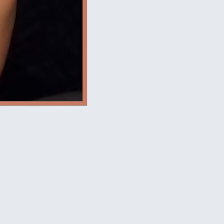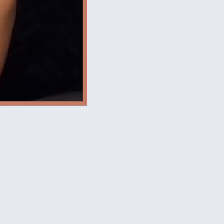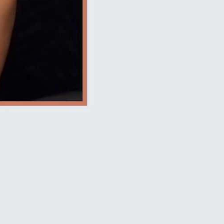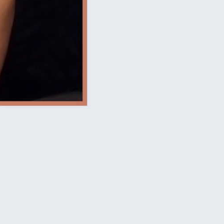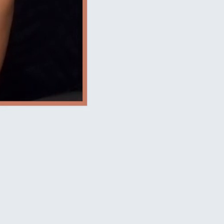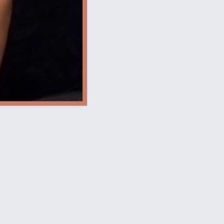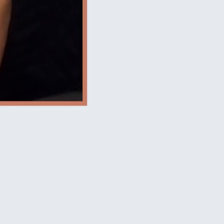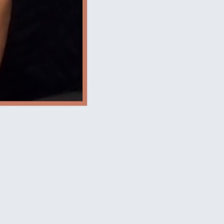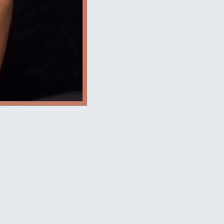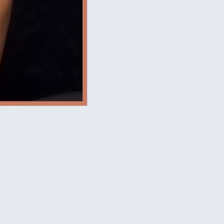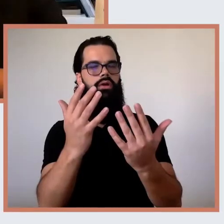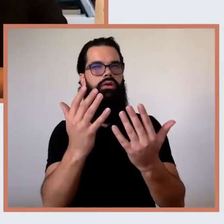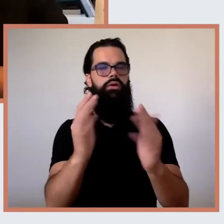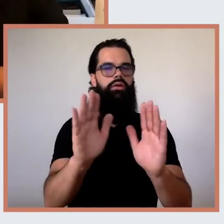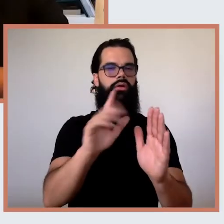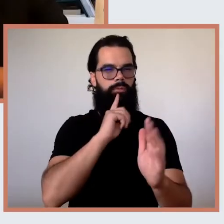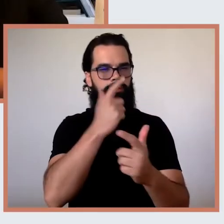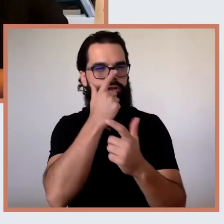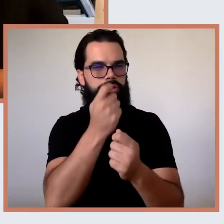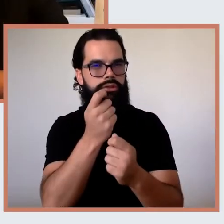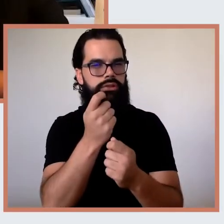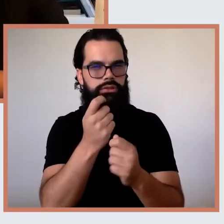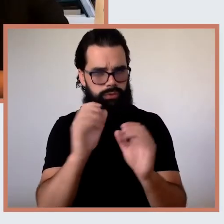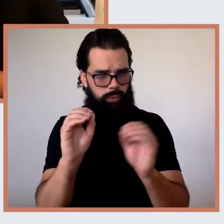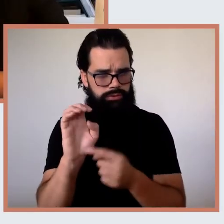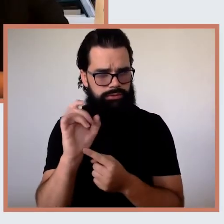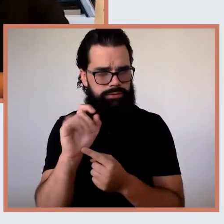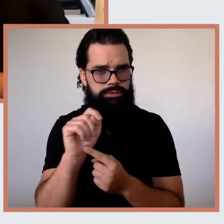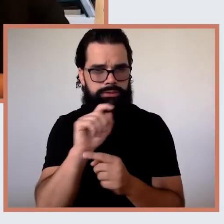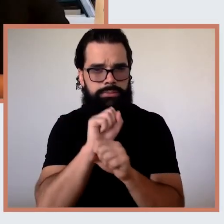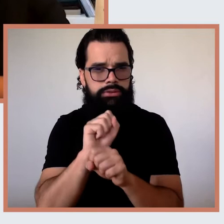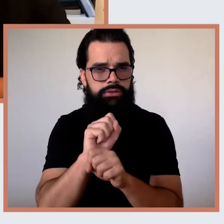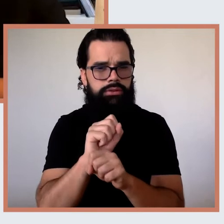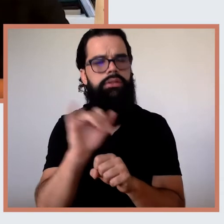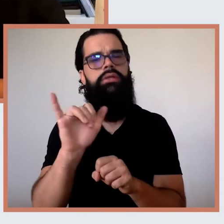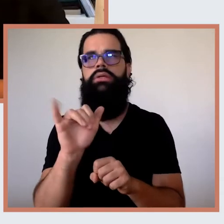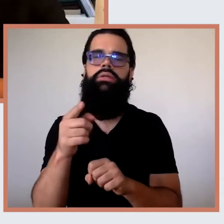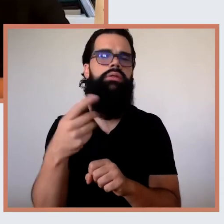that they're going to have. Wait again, it's so interesting to me, does that not exist?